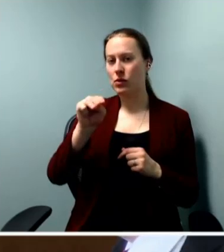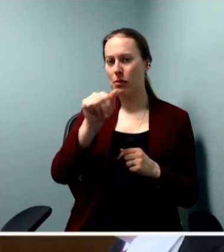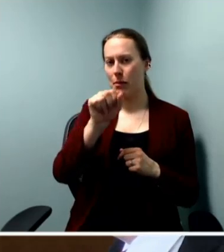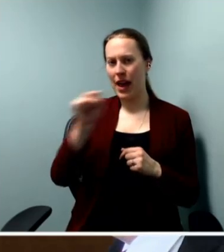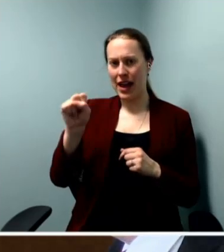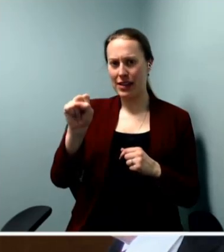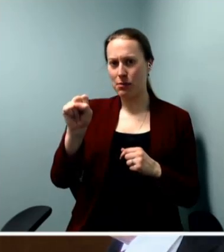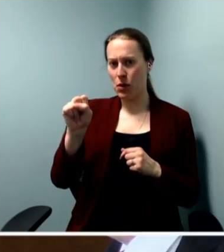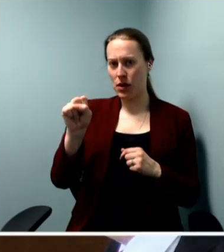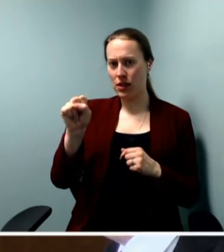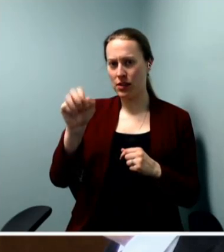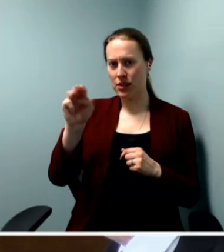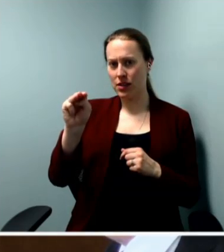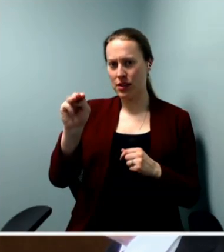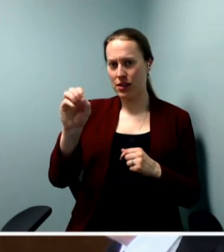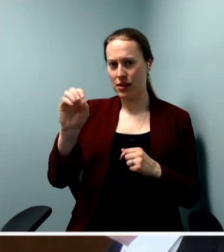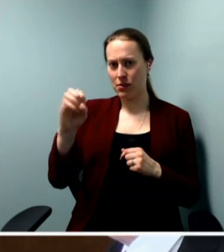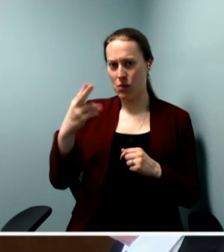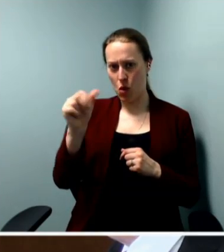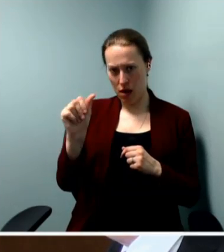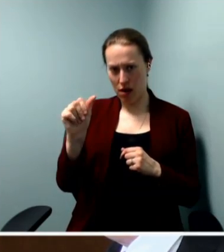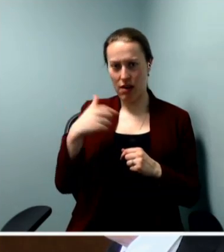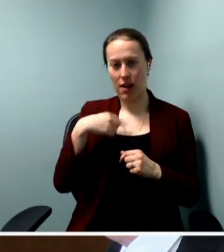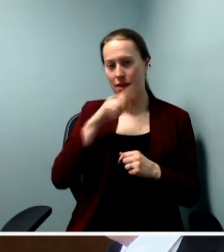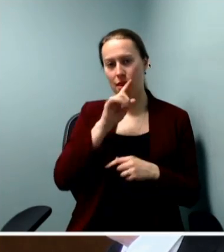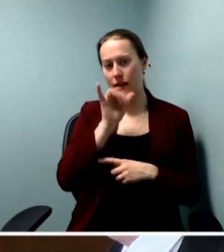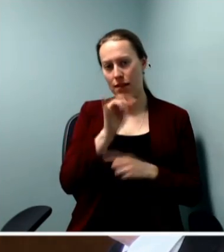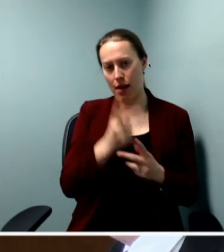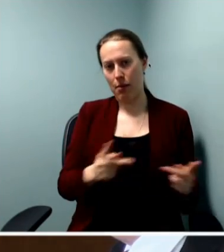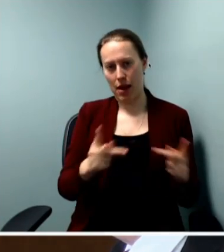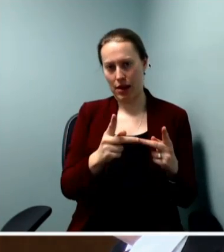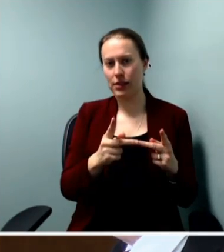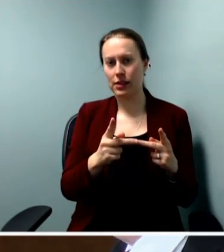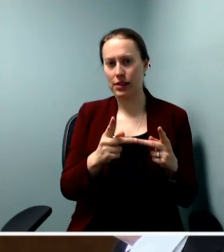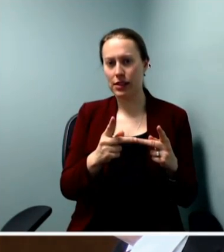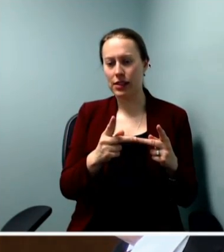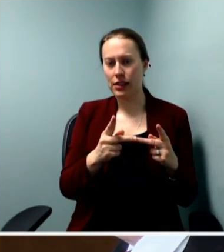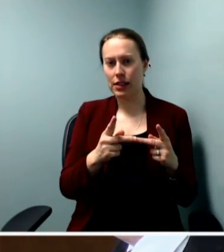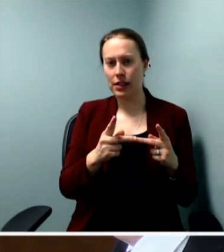I went in my wheelchair. There's no power-assist door at the front door at Mass MoCA,